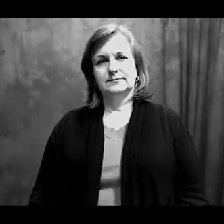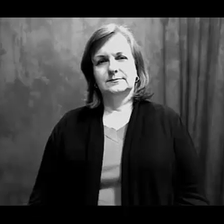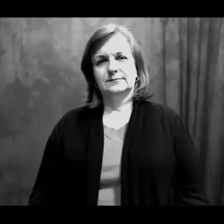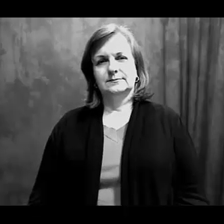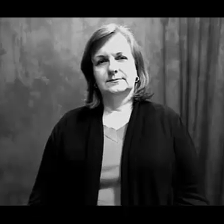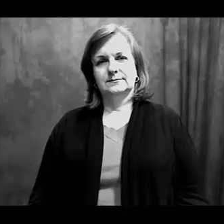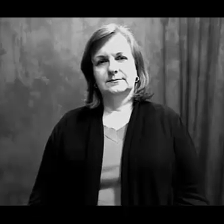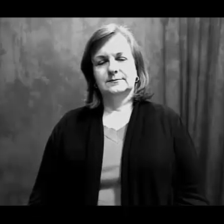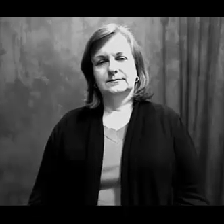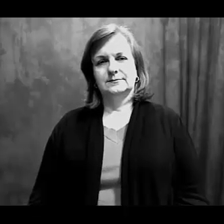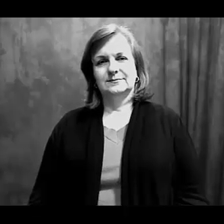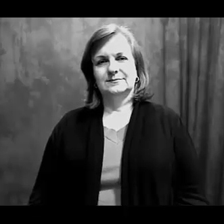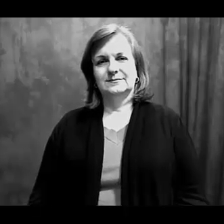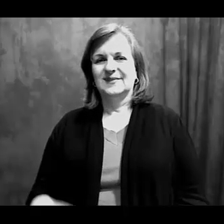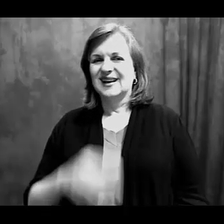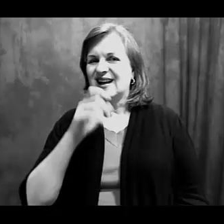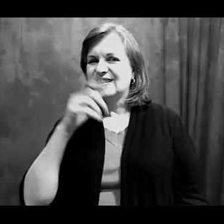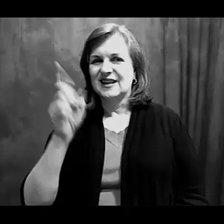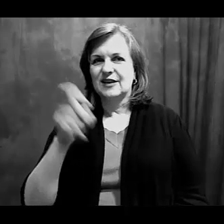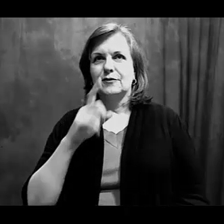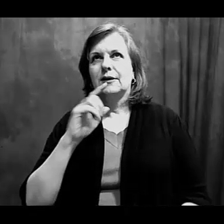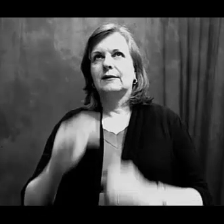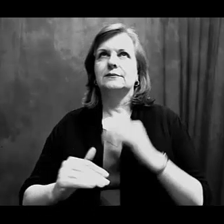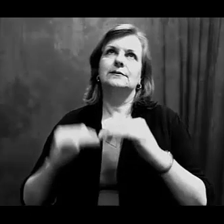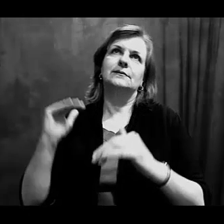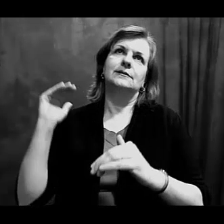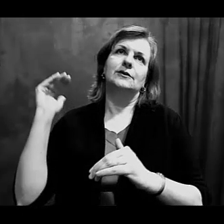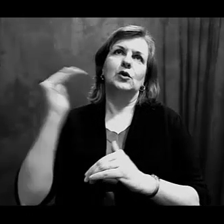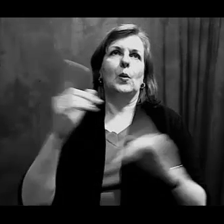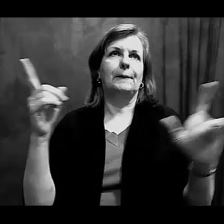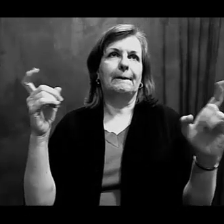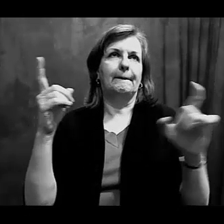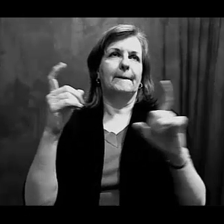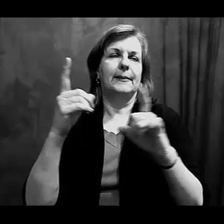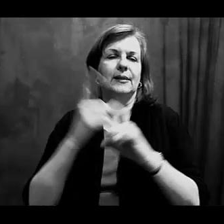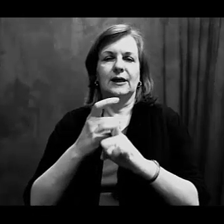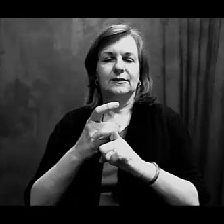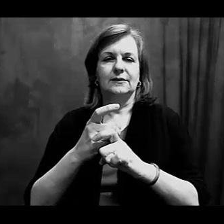it doesn't have to be a super complex system in order to get a better job done than open